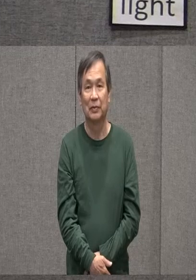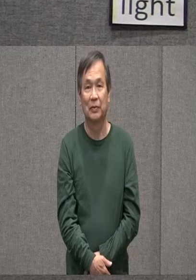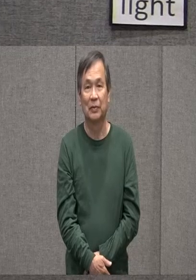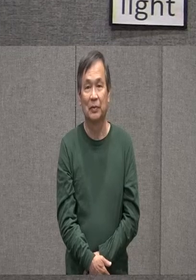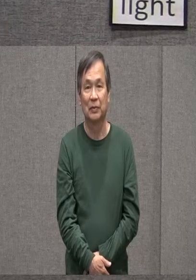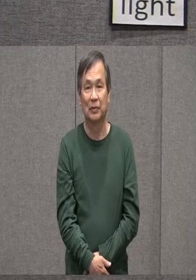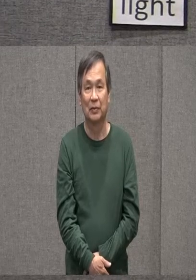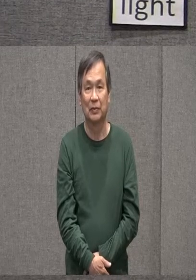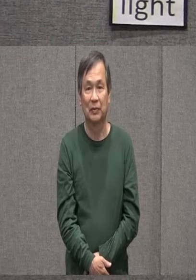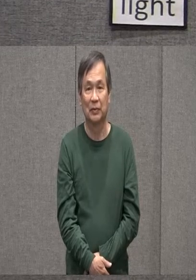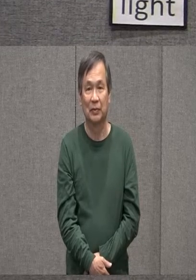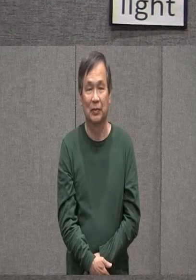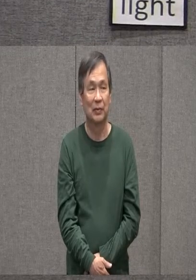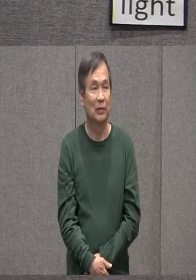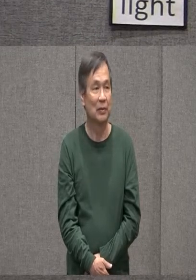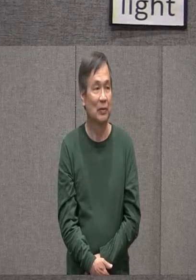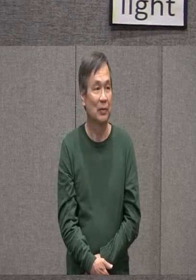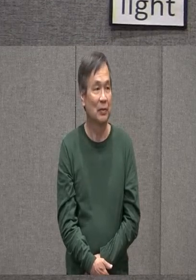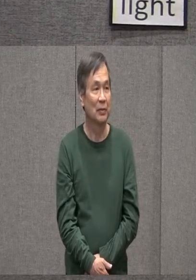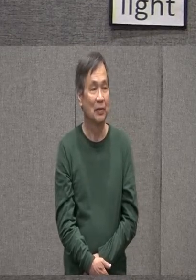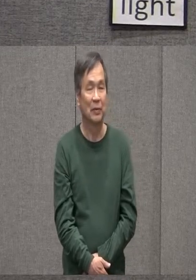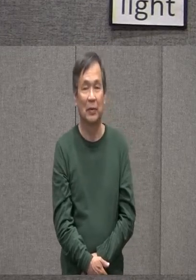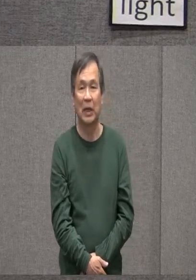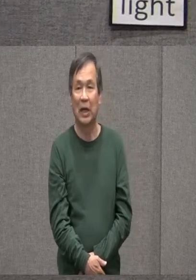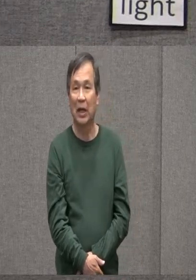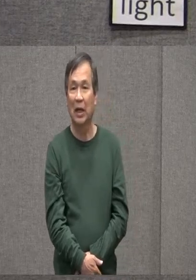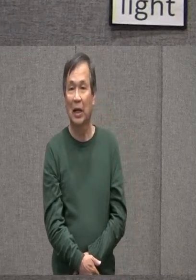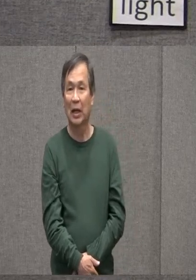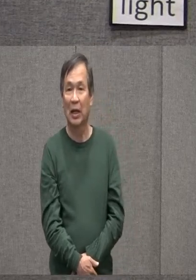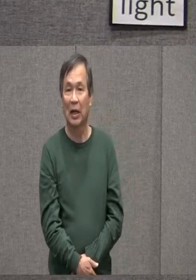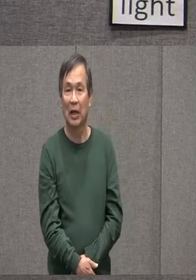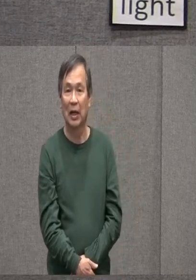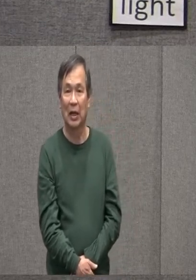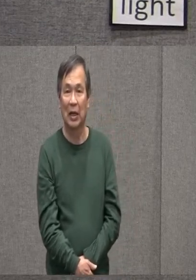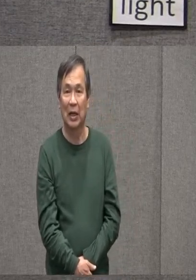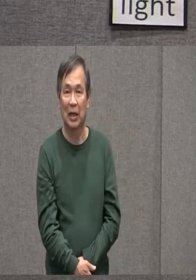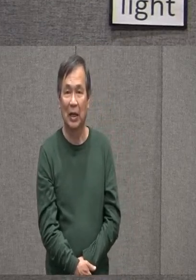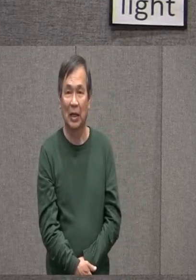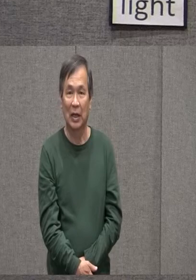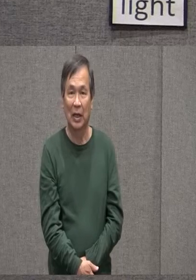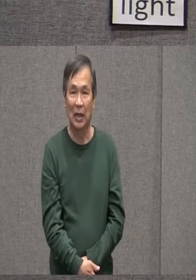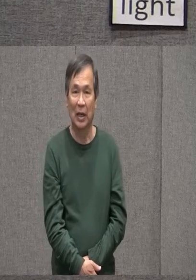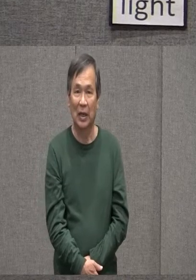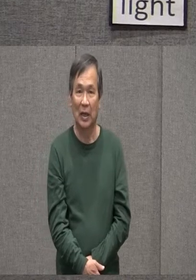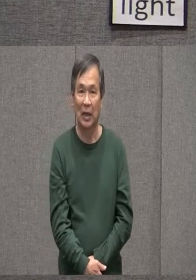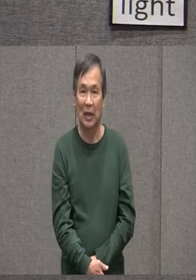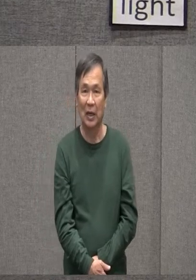Kind of looks like I messed up but I kinda like that. I like that too. - Makes it more dimensional. [Ms Potter] We're gonna call that a beautiful oops. Yes, it's a beautiful oops.